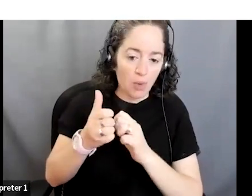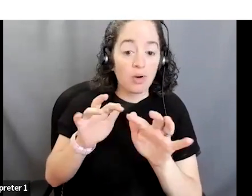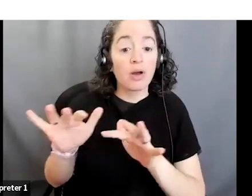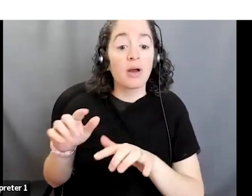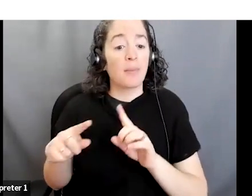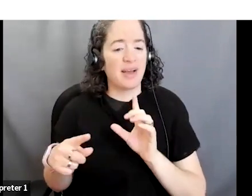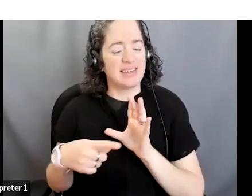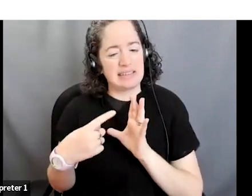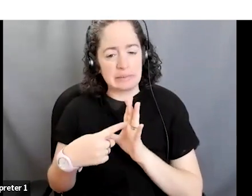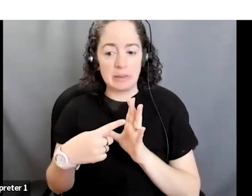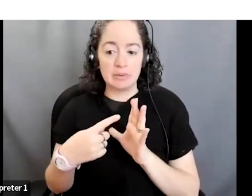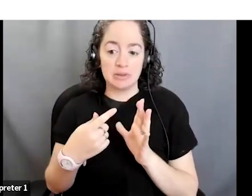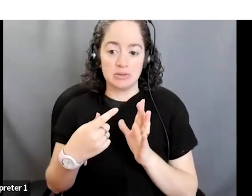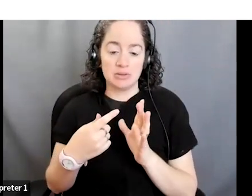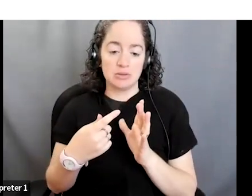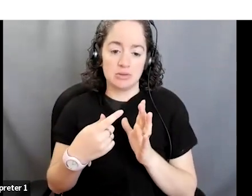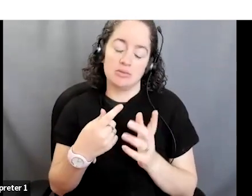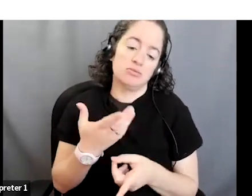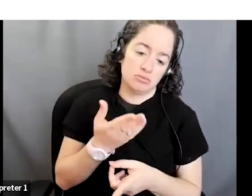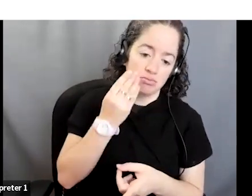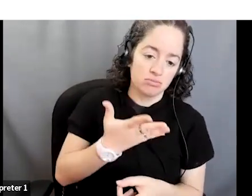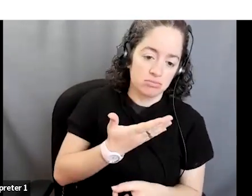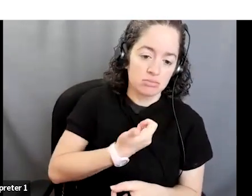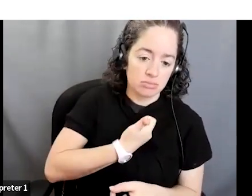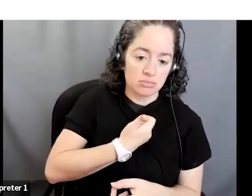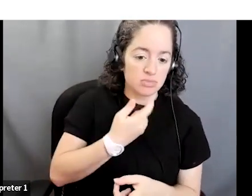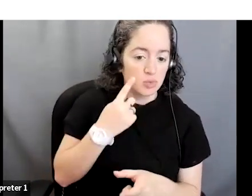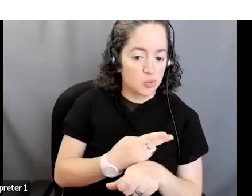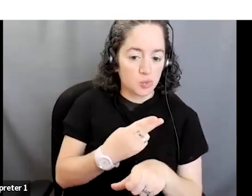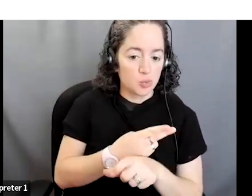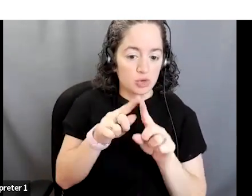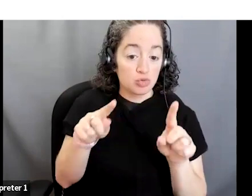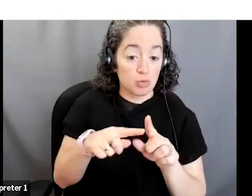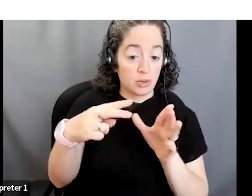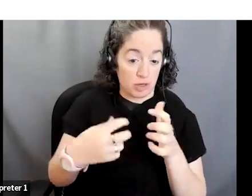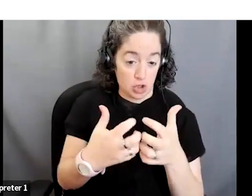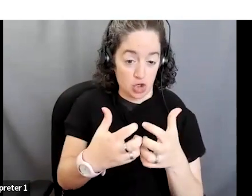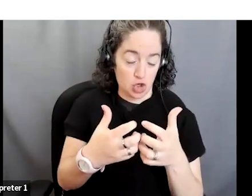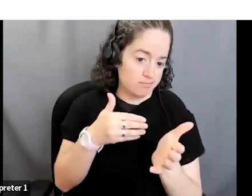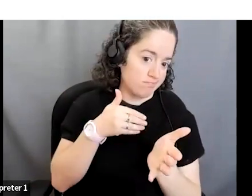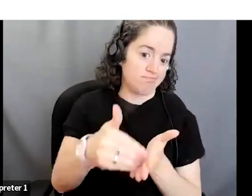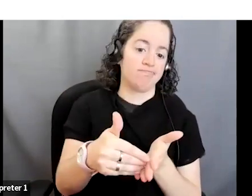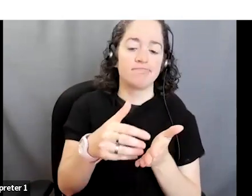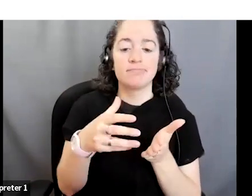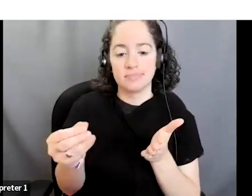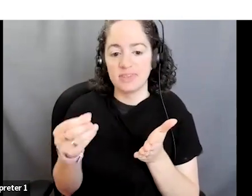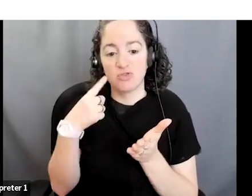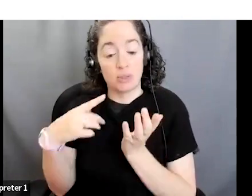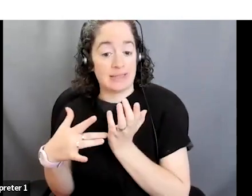as I'm a native screen reader user, and also, you on the technical side as well.